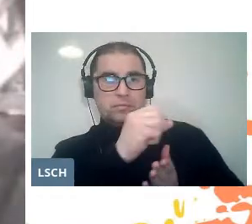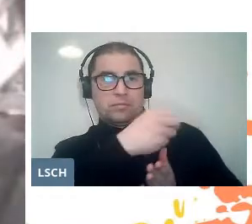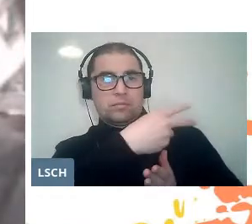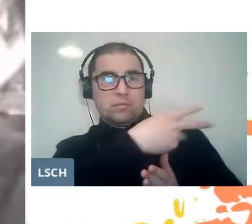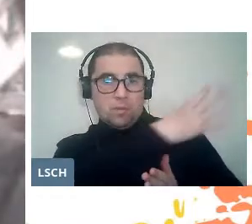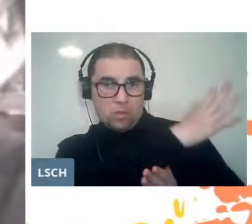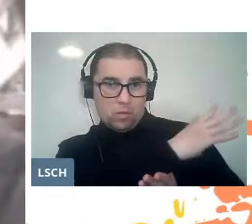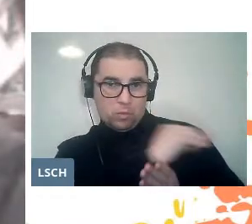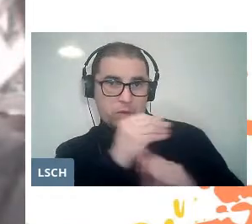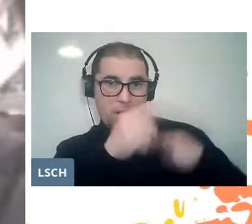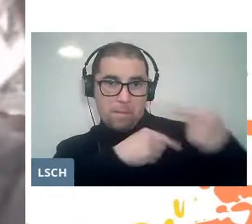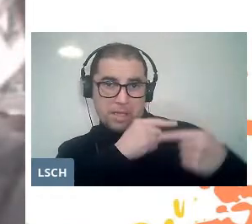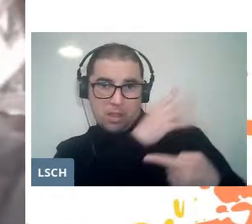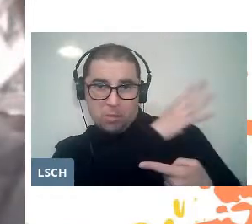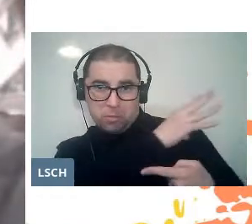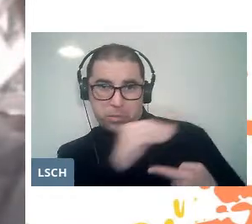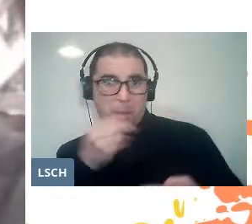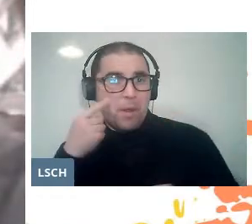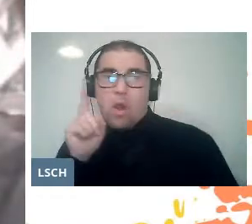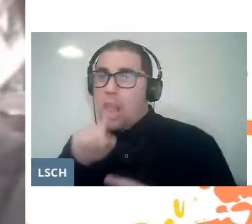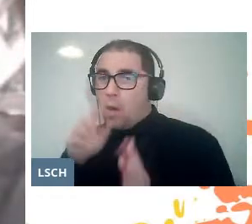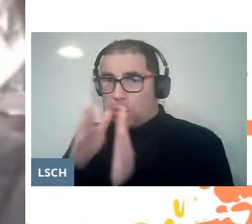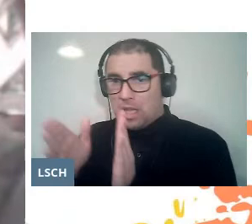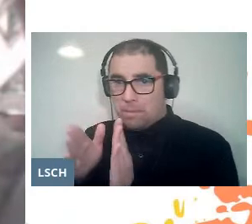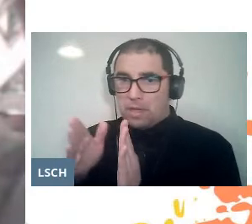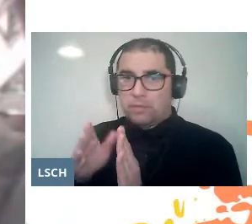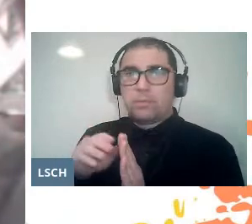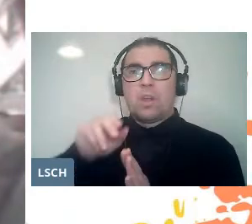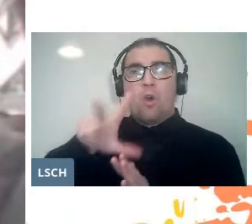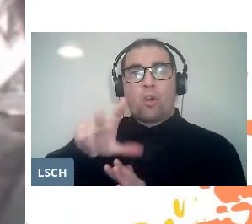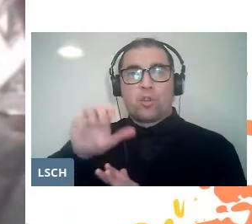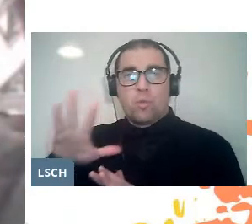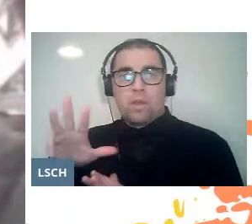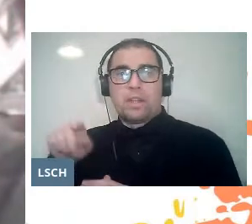while in the latter he opens a great space for the romantic world.